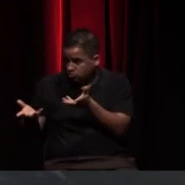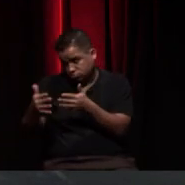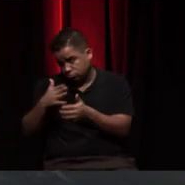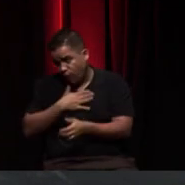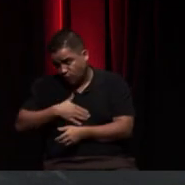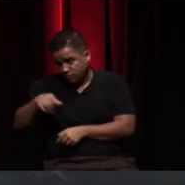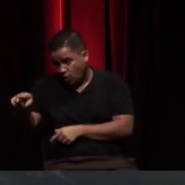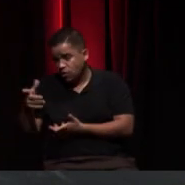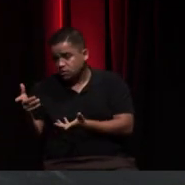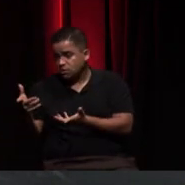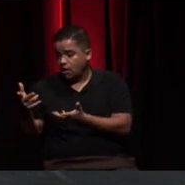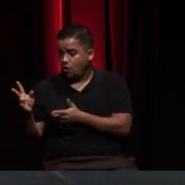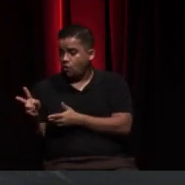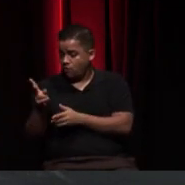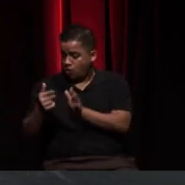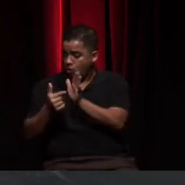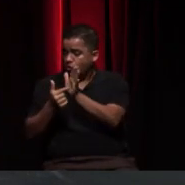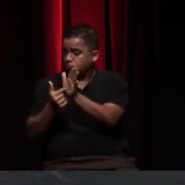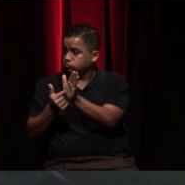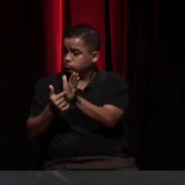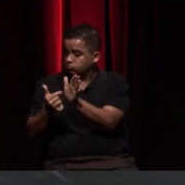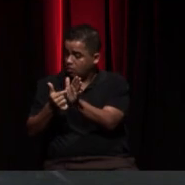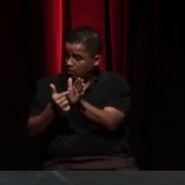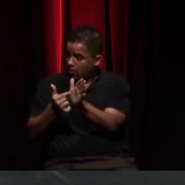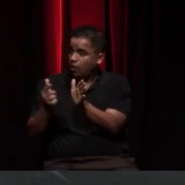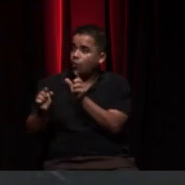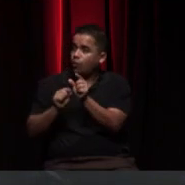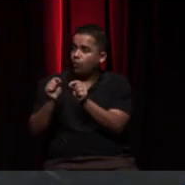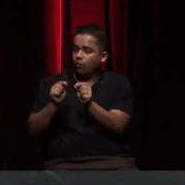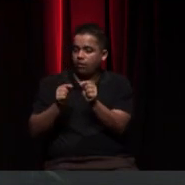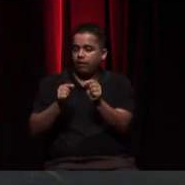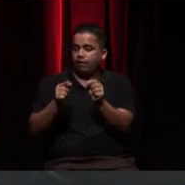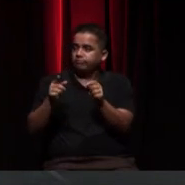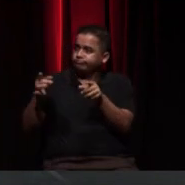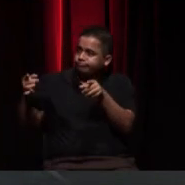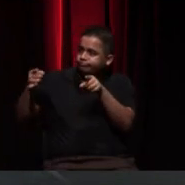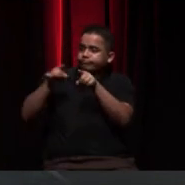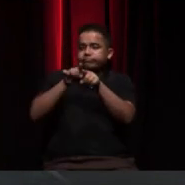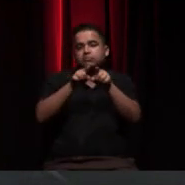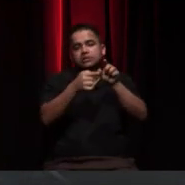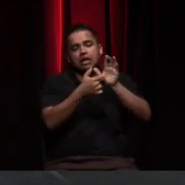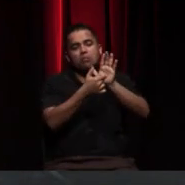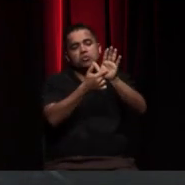The value is in the brand appearing as someone that promotes something that is relevant.